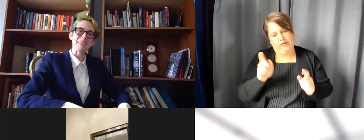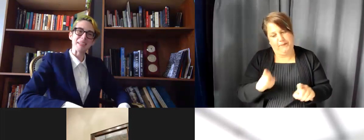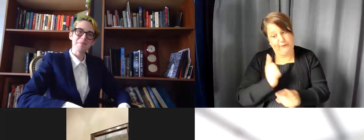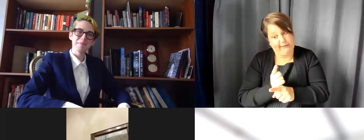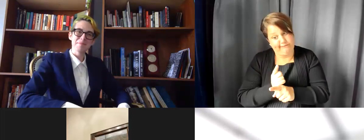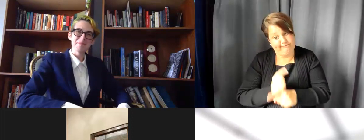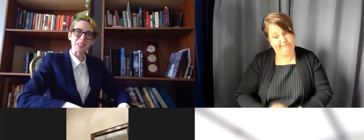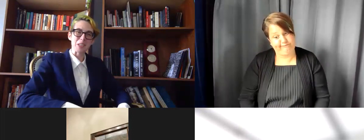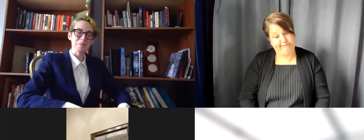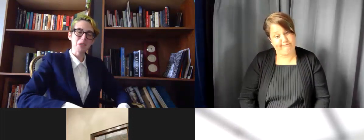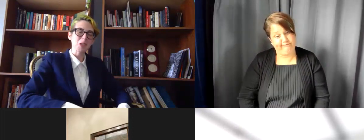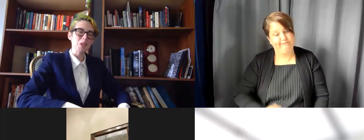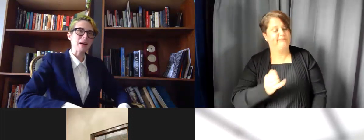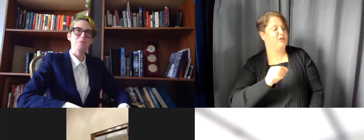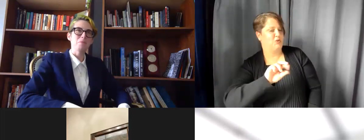Farrah Garland: Yeah. So those are my